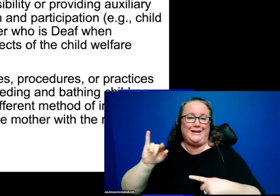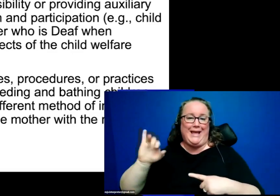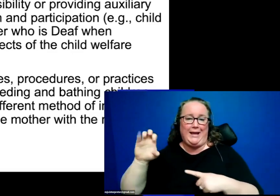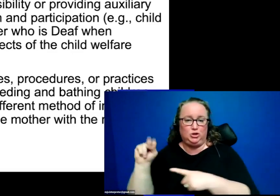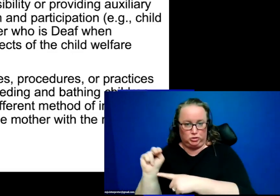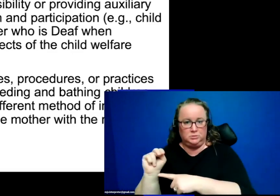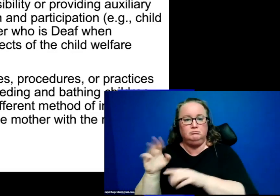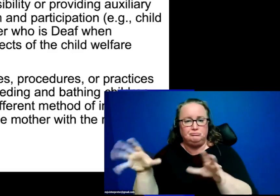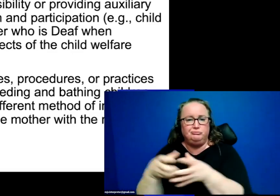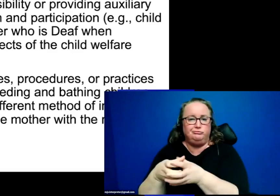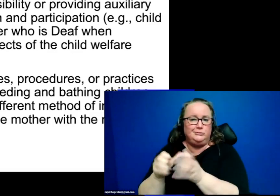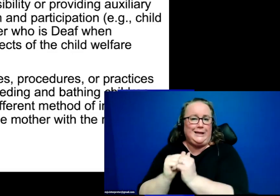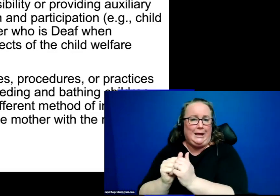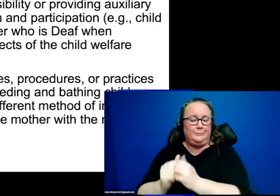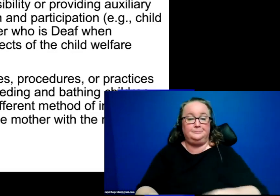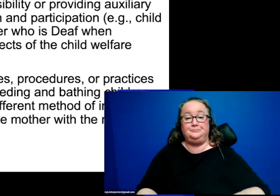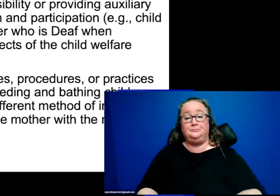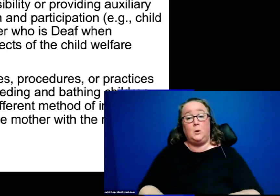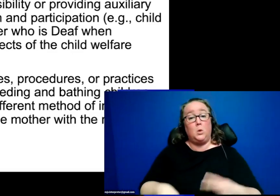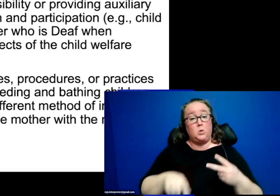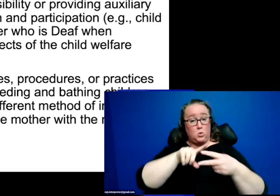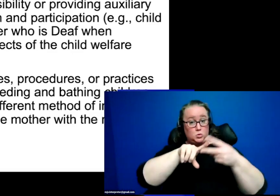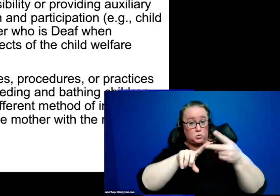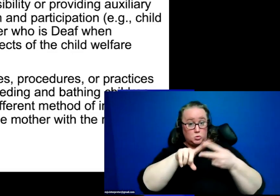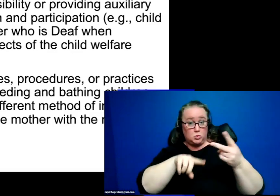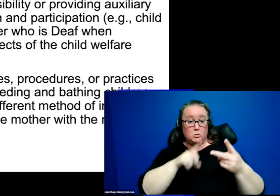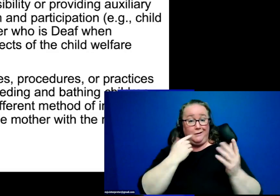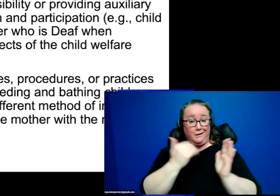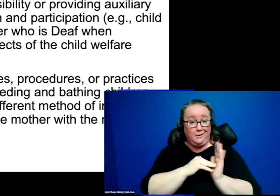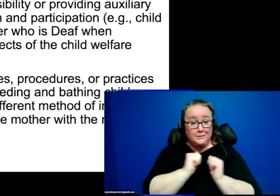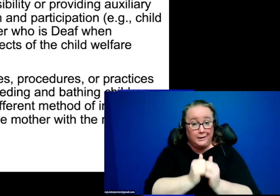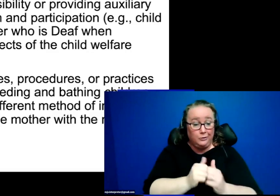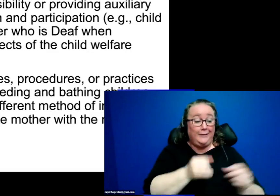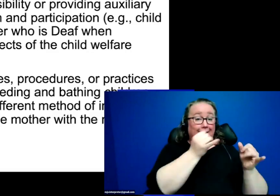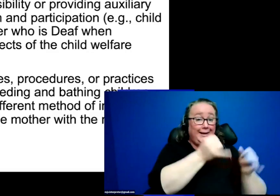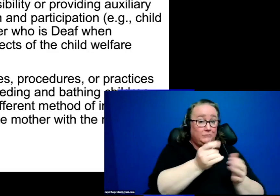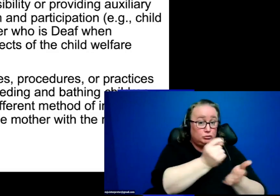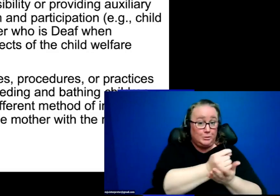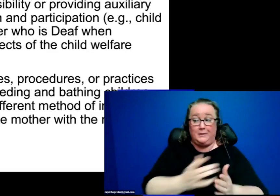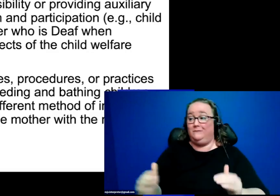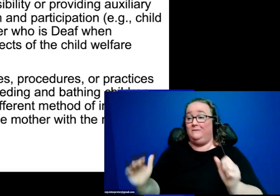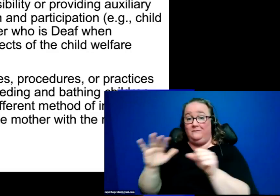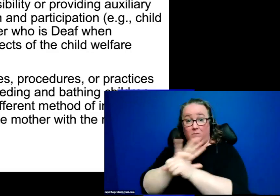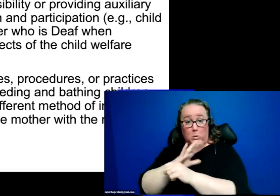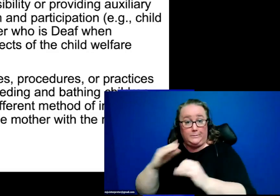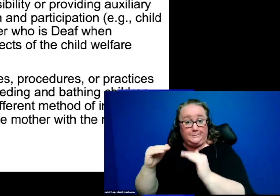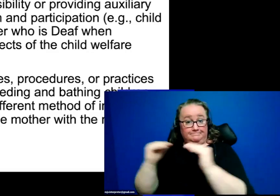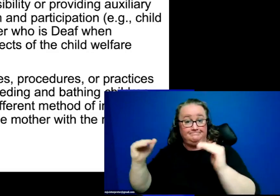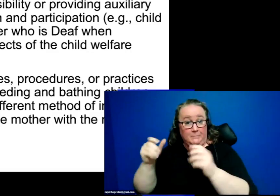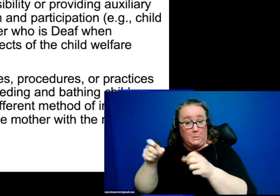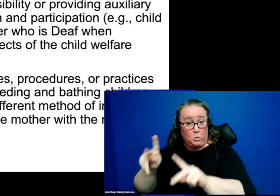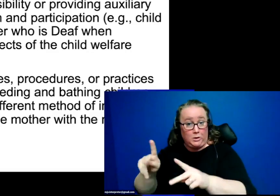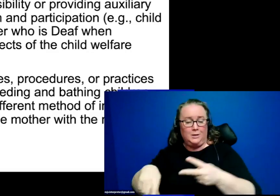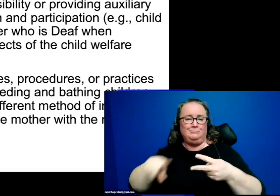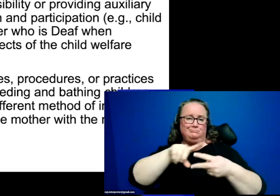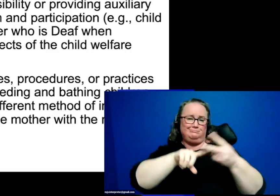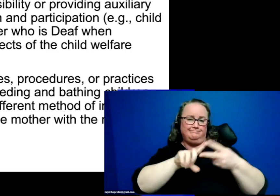we put those two key principles together, again, individualized treatment and full and equal opportunity, we need to understand that that does not mean that